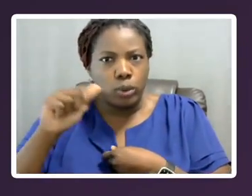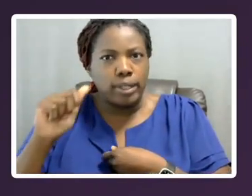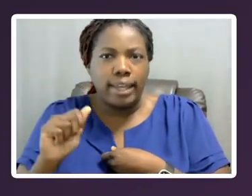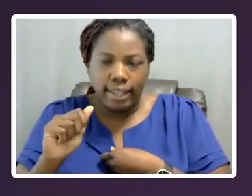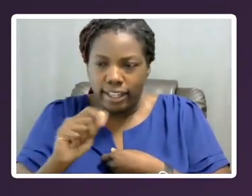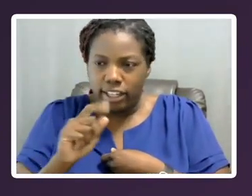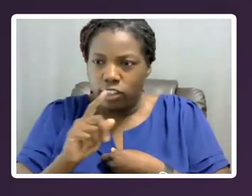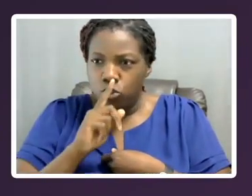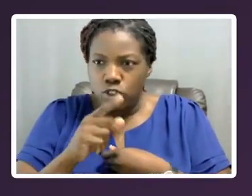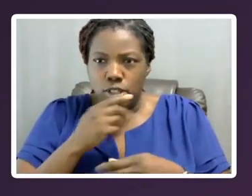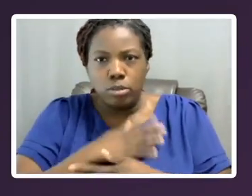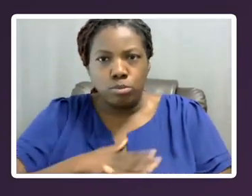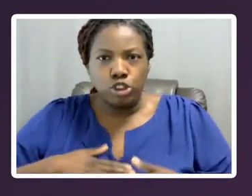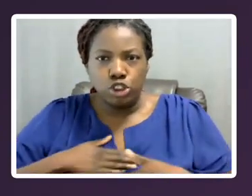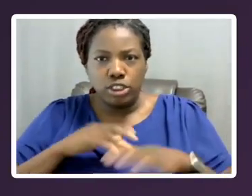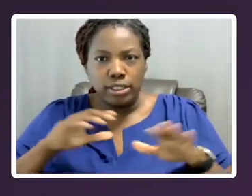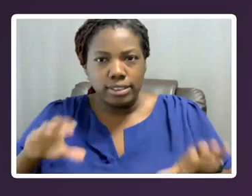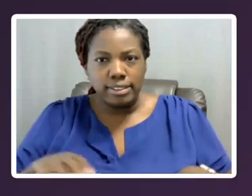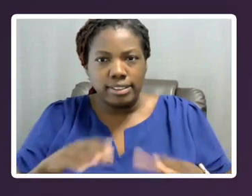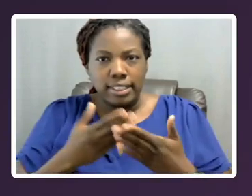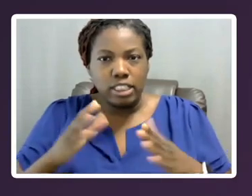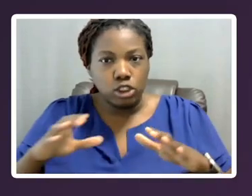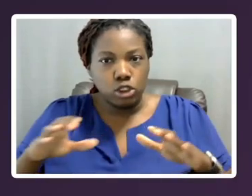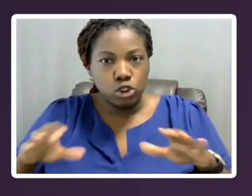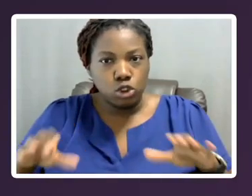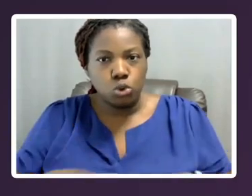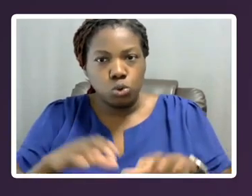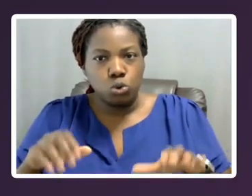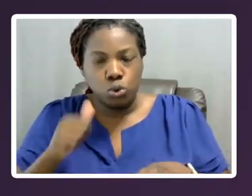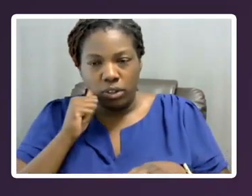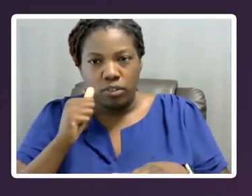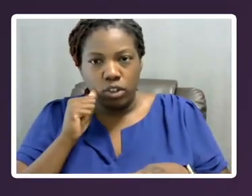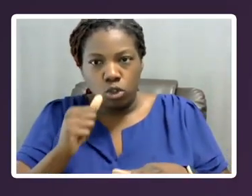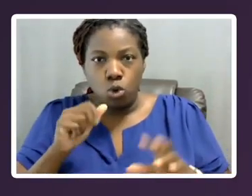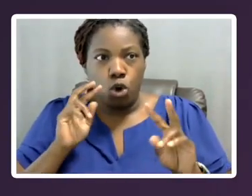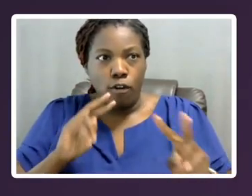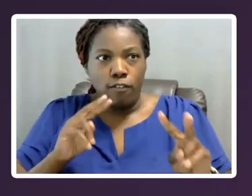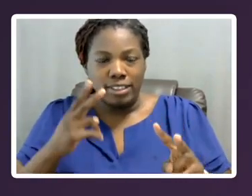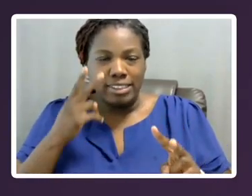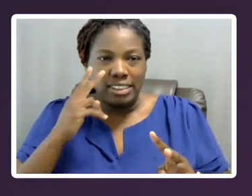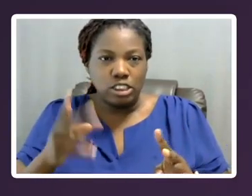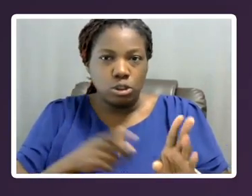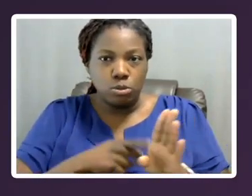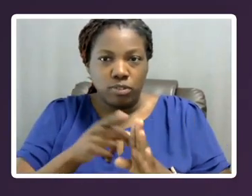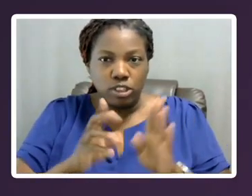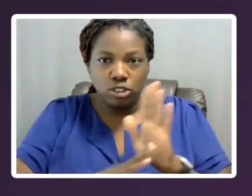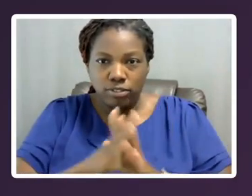do every day, and we hope to see you in a Professional Development again really soon. Yadira Hadlett: Thank you, everyone.